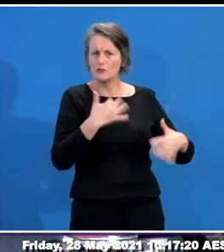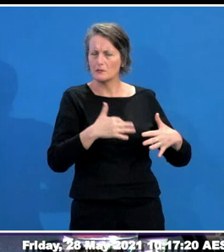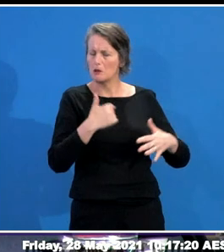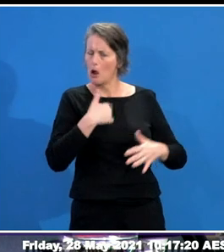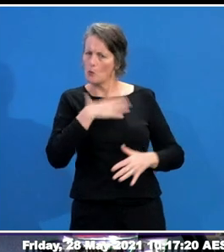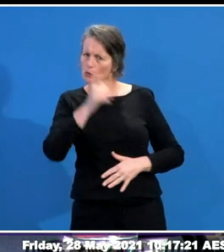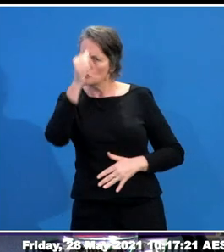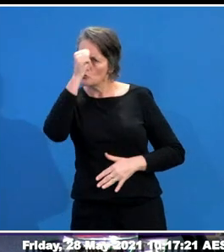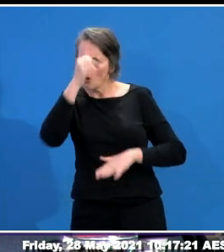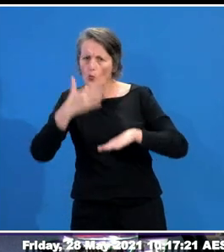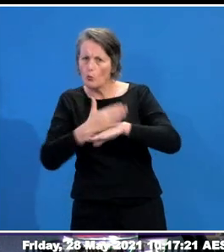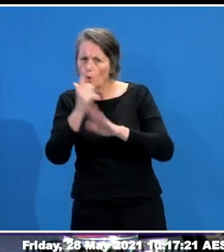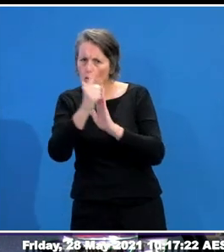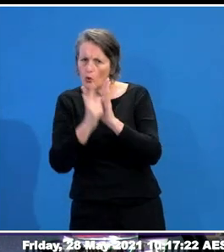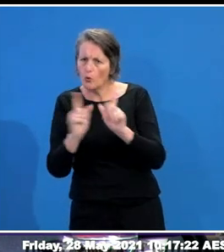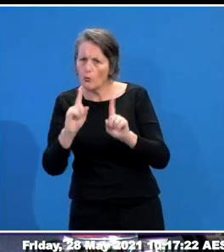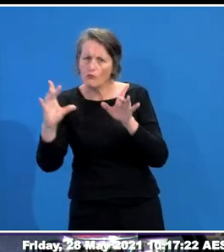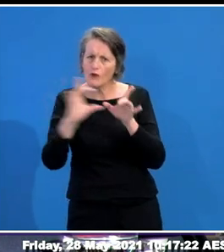Because they were also related to the staff involved.